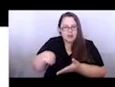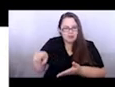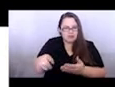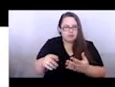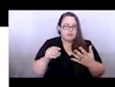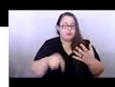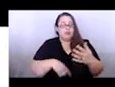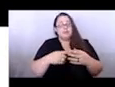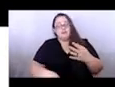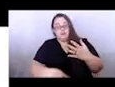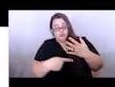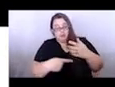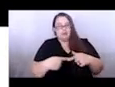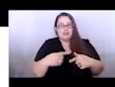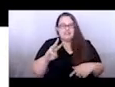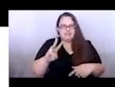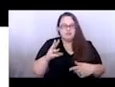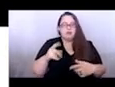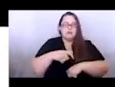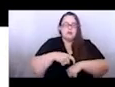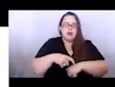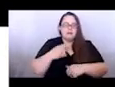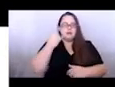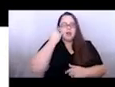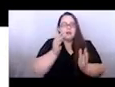with no additional pay or you're trying to reach someone off hours